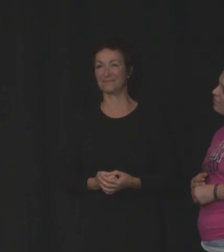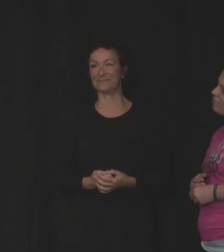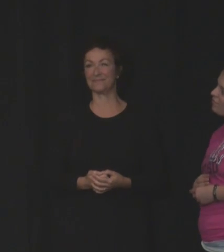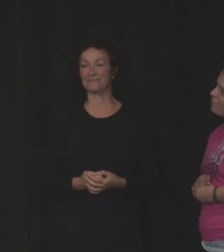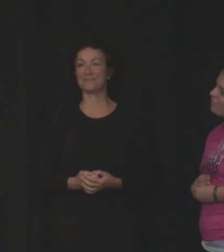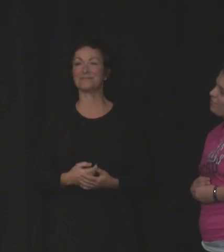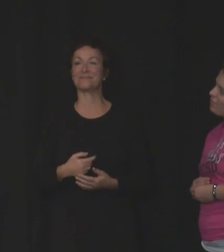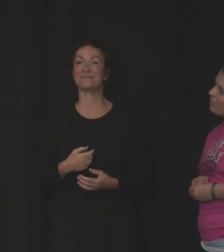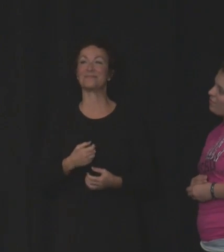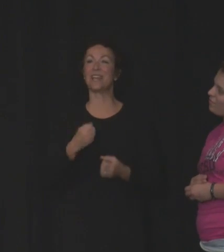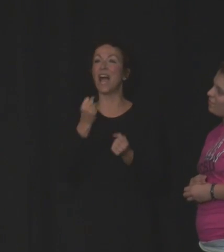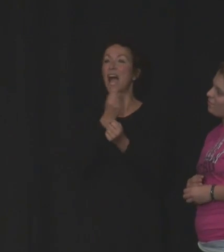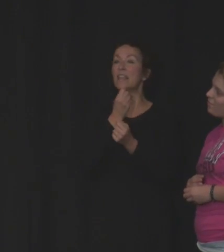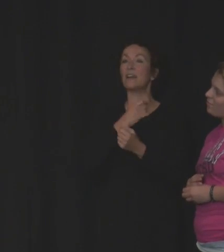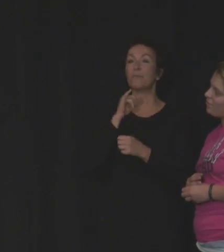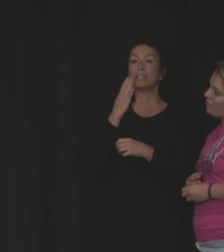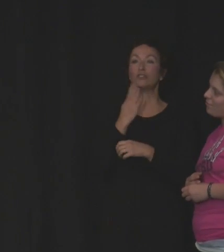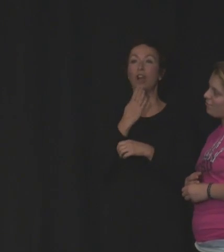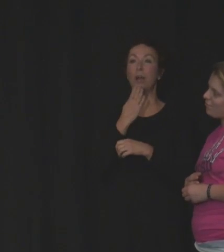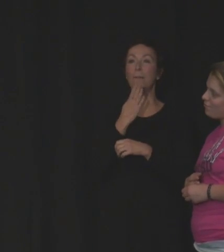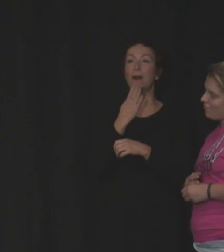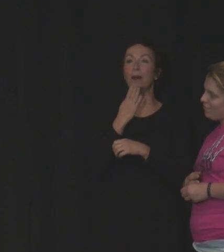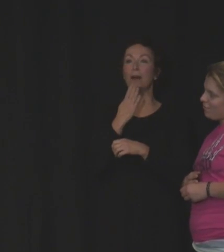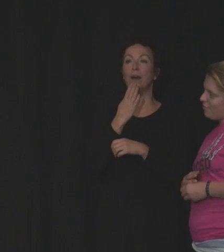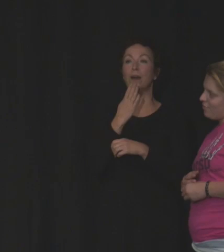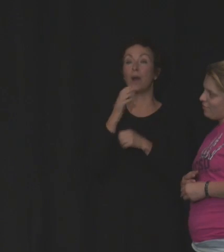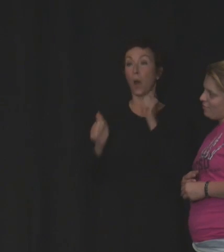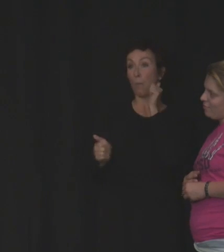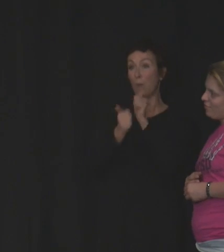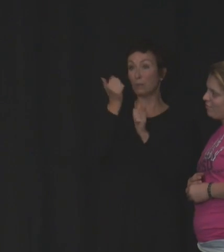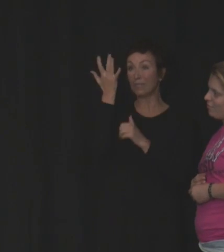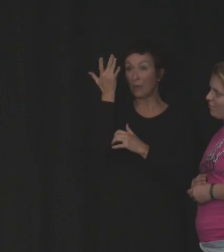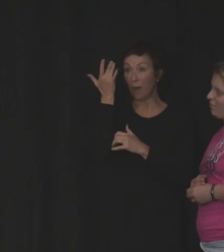I loved my job primarily because of the students.